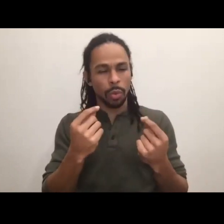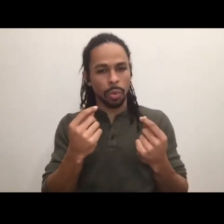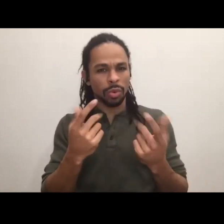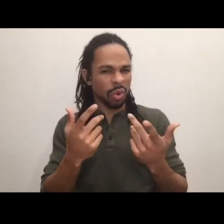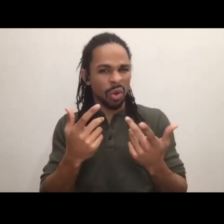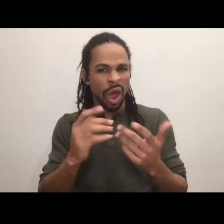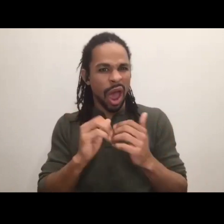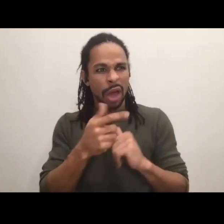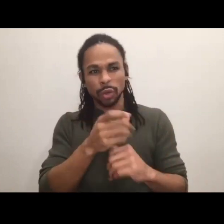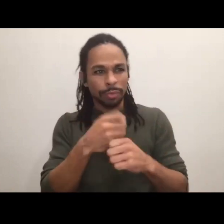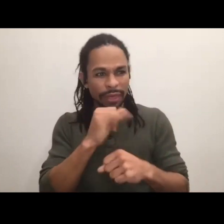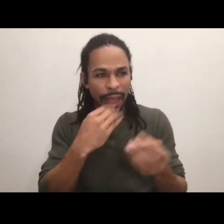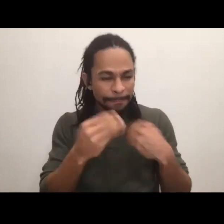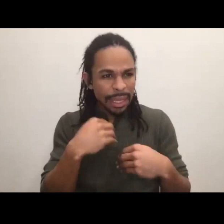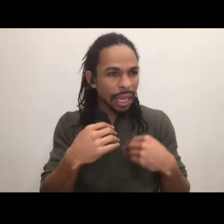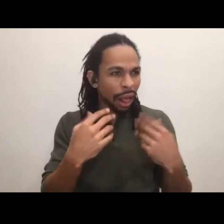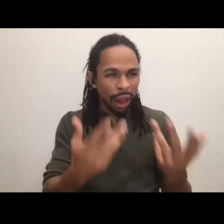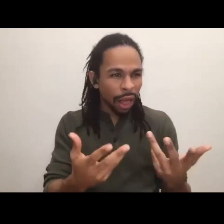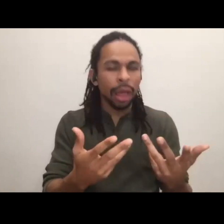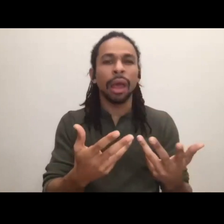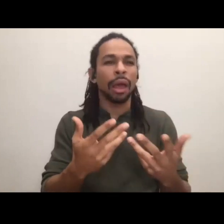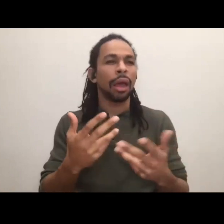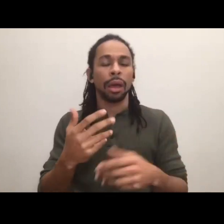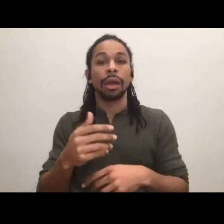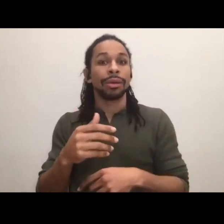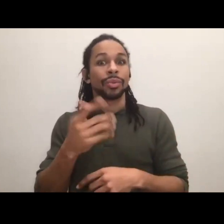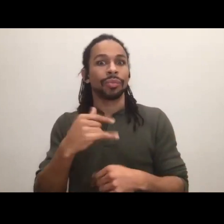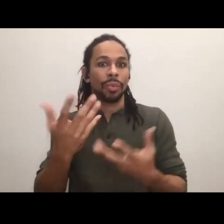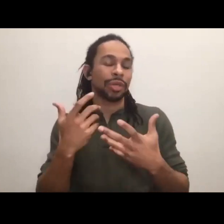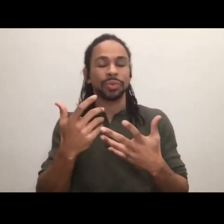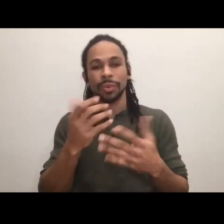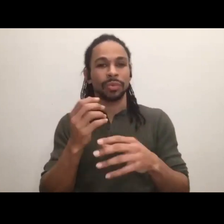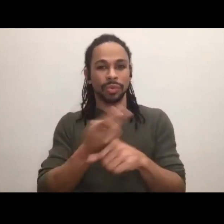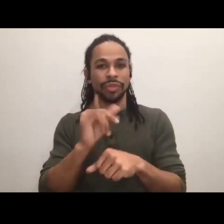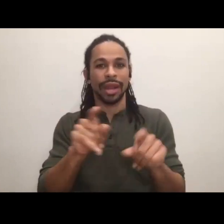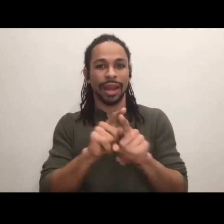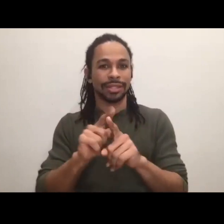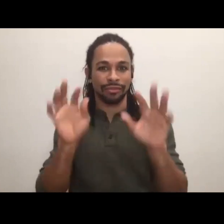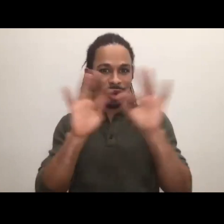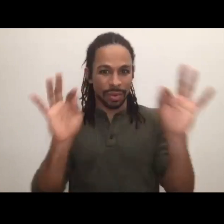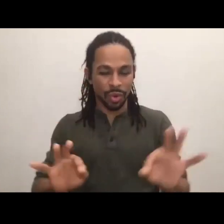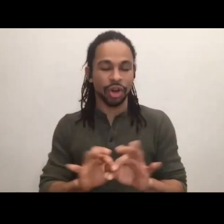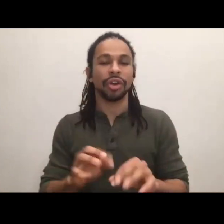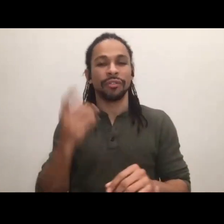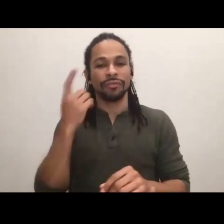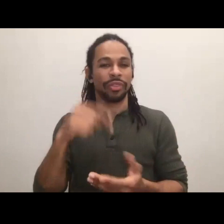So there's actually a question that came up in a group today related to this. I don't